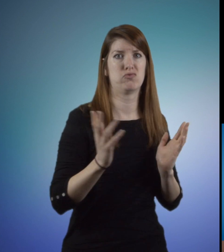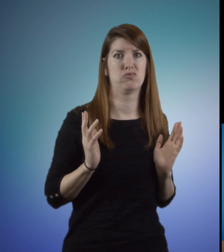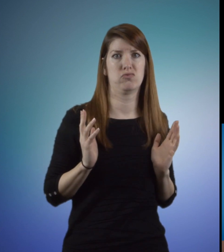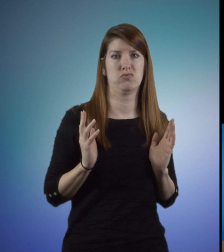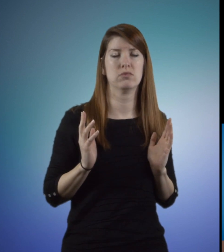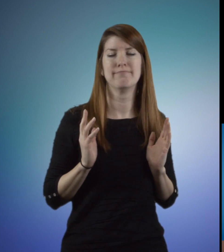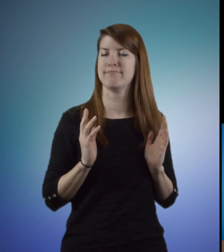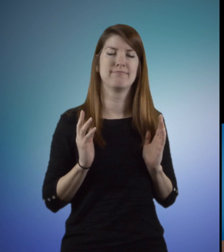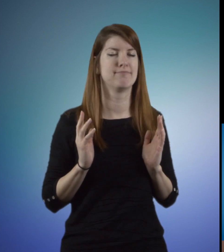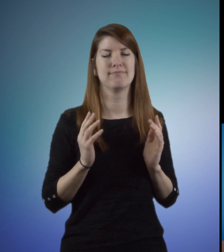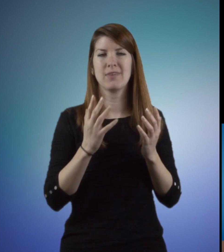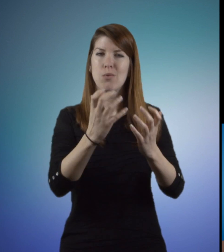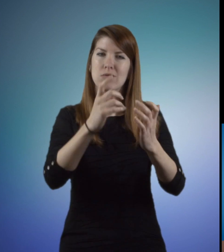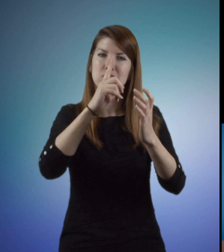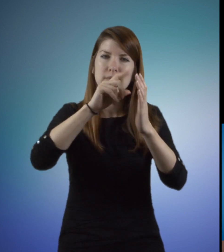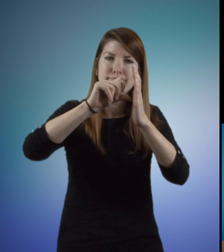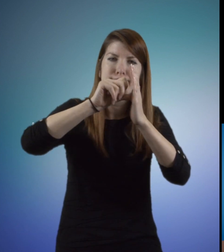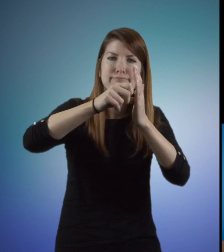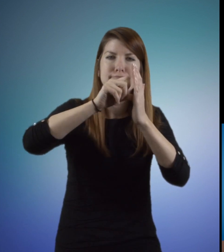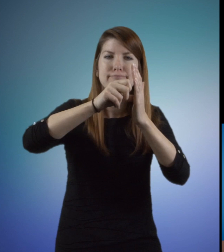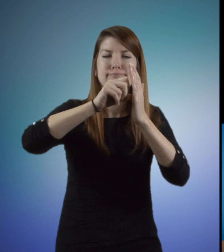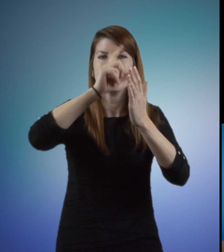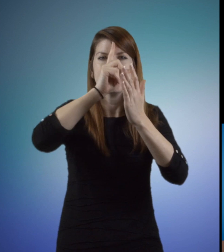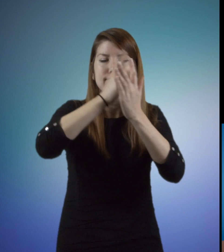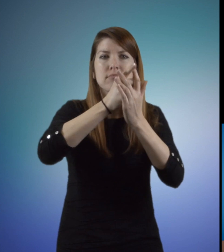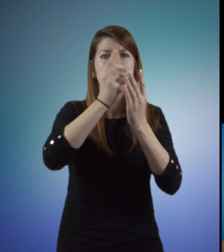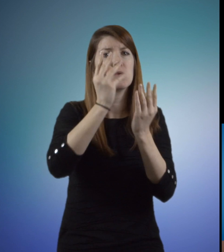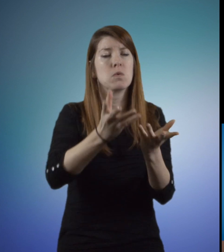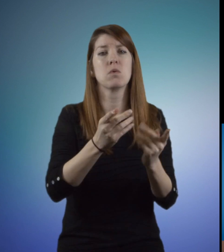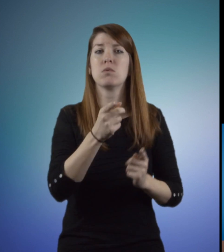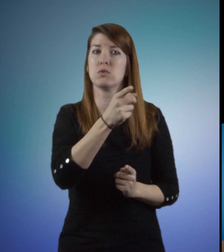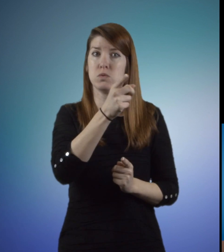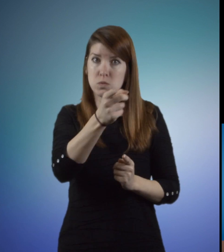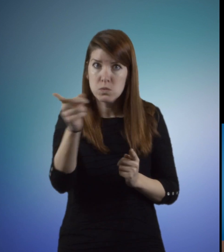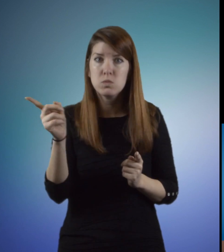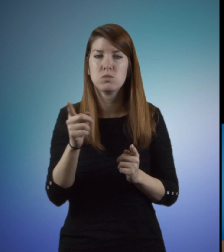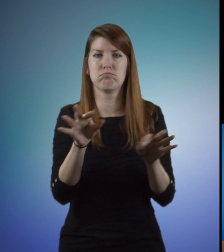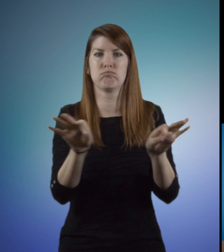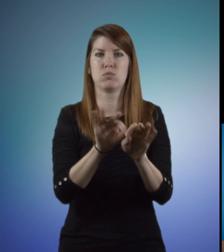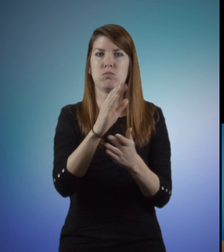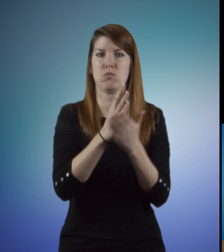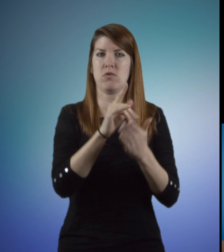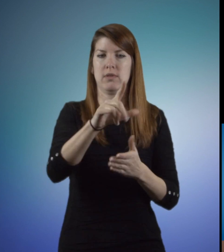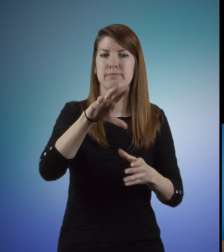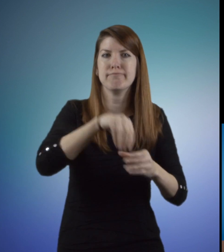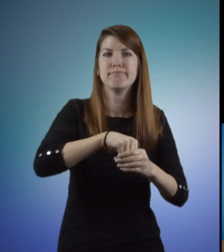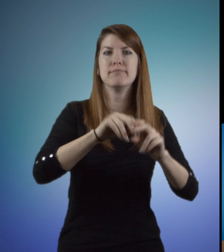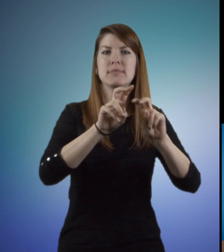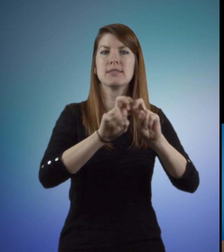and I want to let you know that you are a very integral part of the assessment.